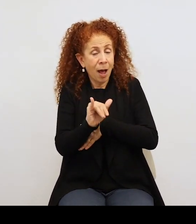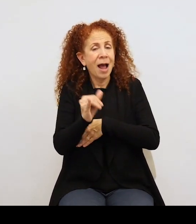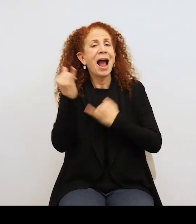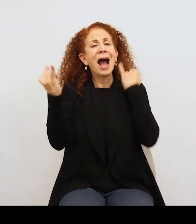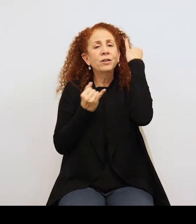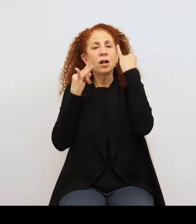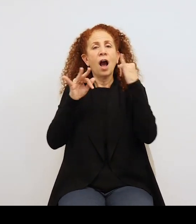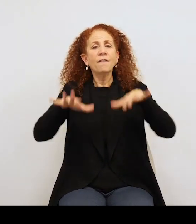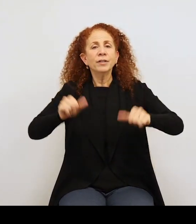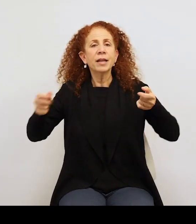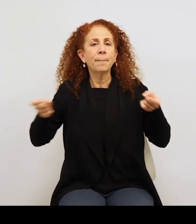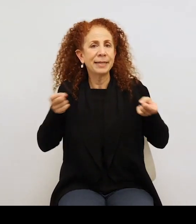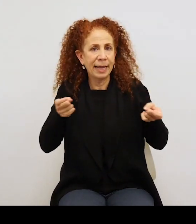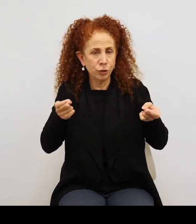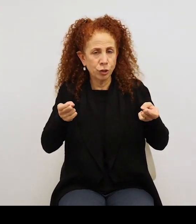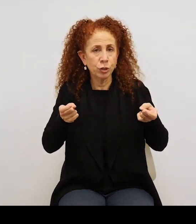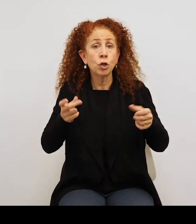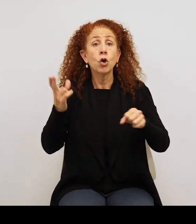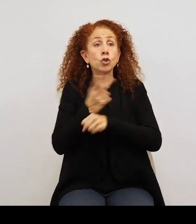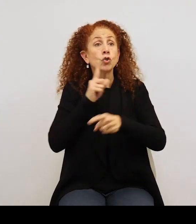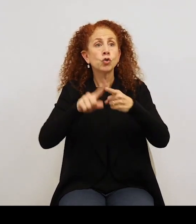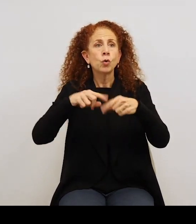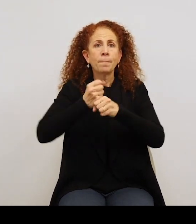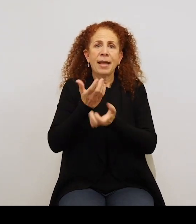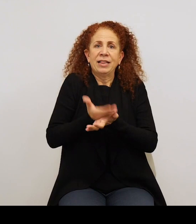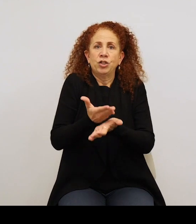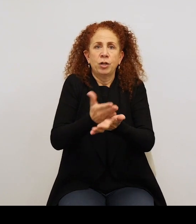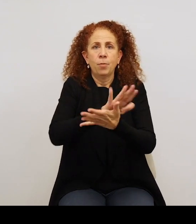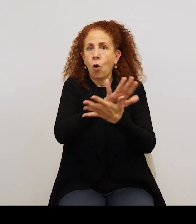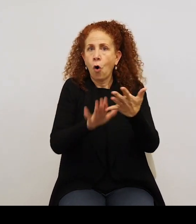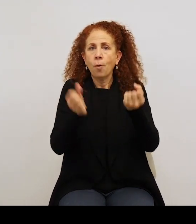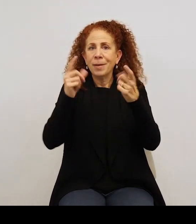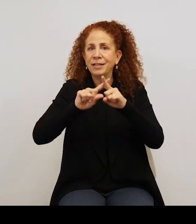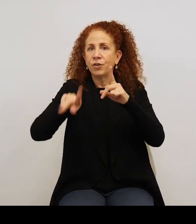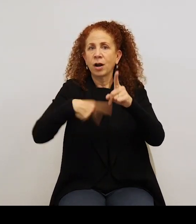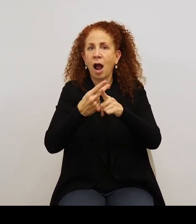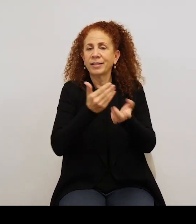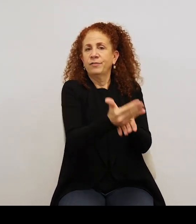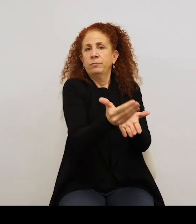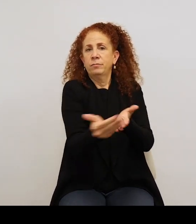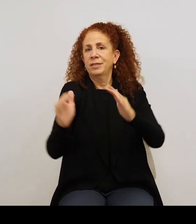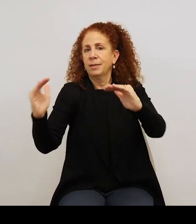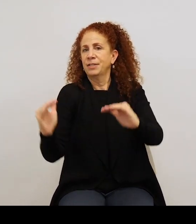of domination used to legitimate all sorts of subjugations.